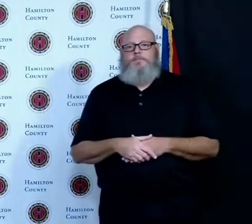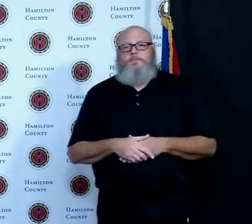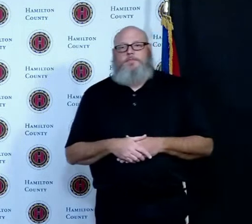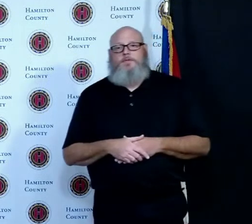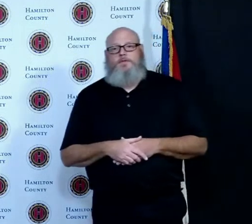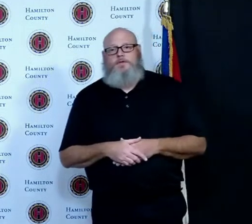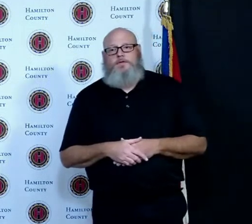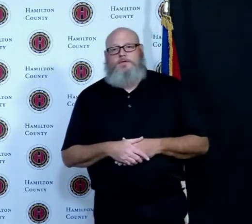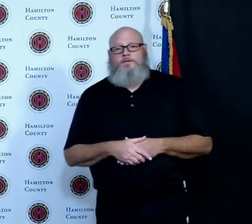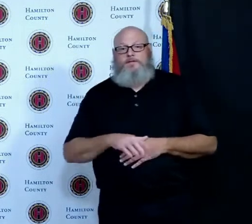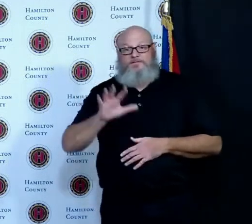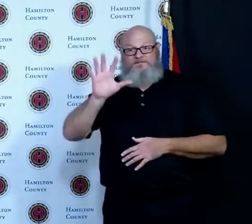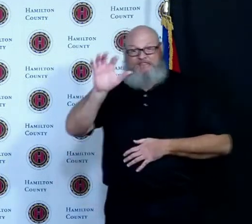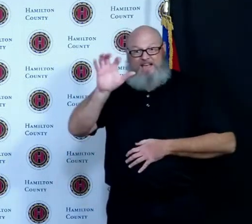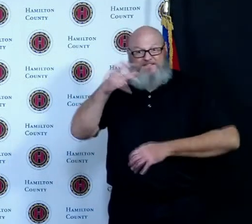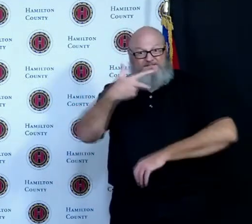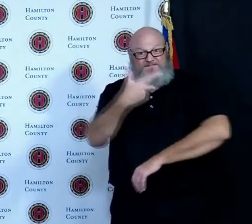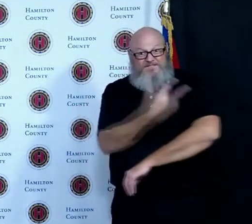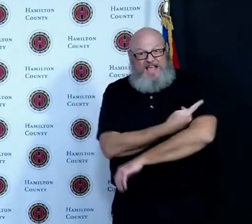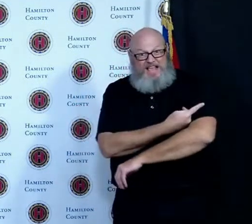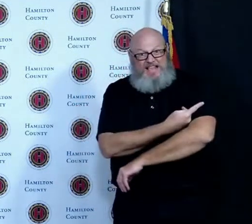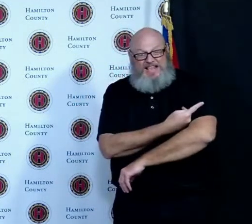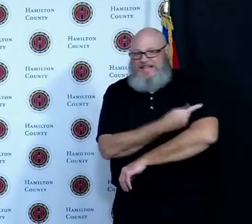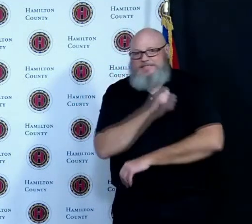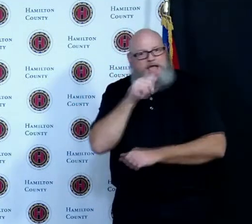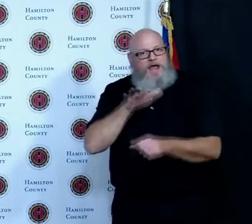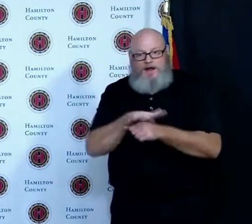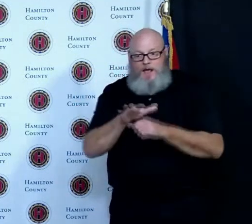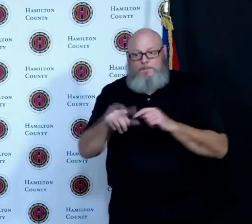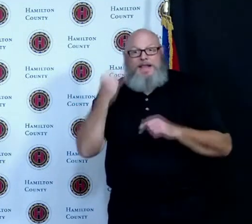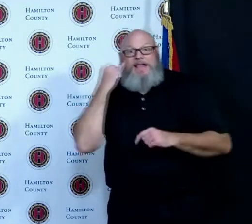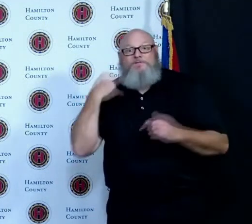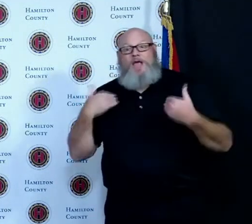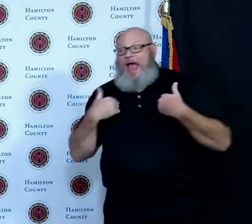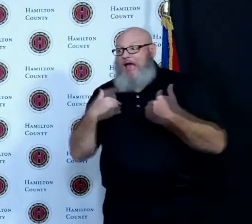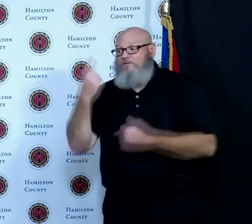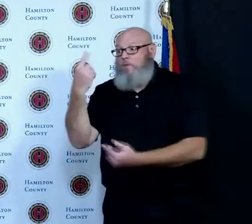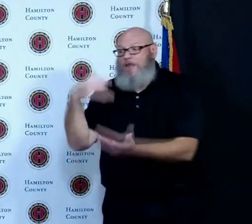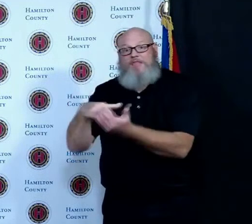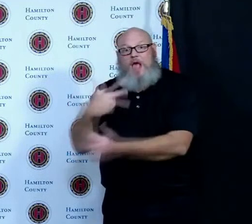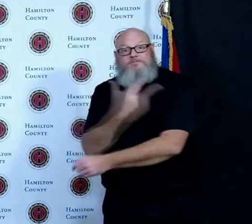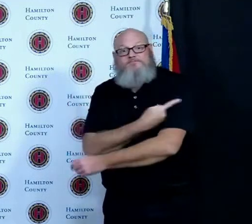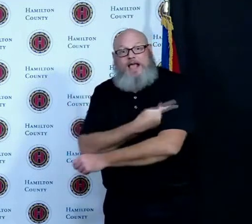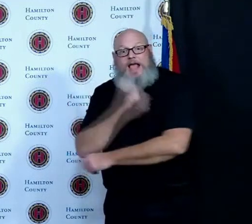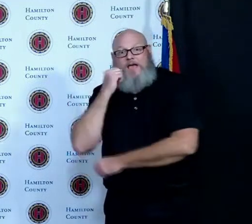and as we get more we will ramp up and do more very quickly so kudos to you and your team for